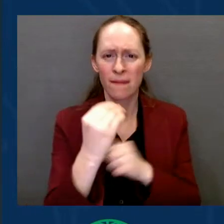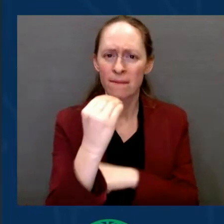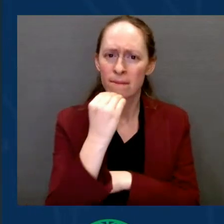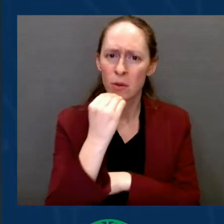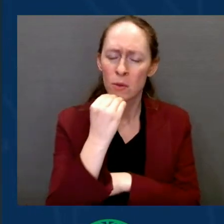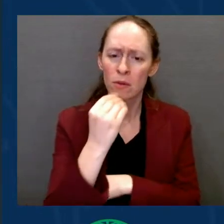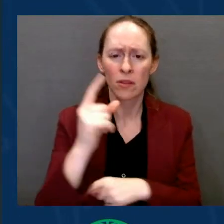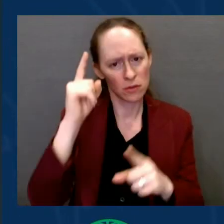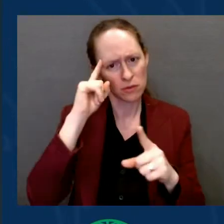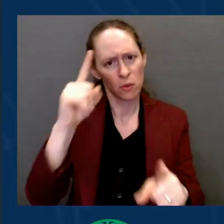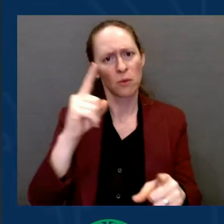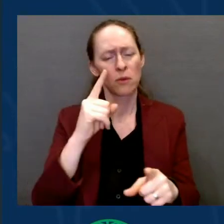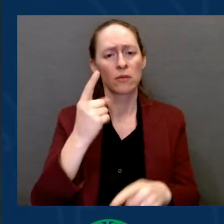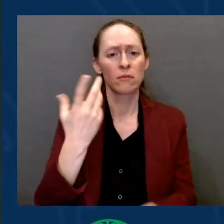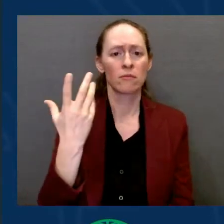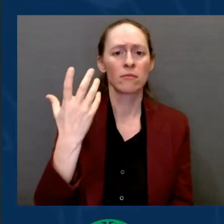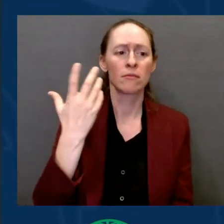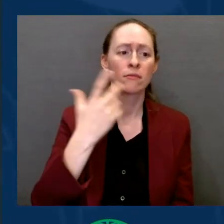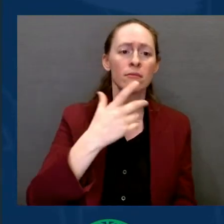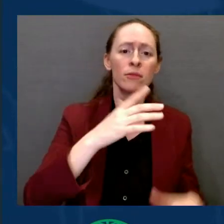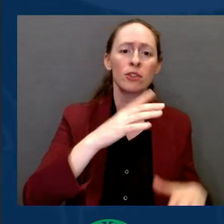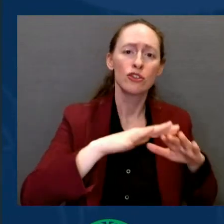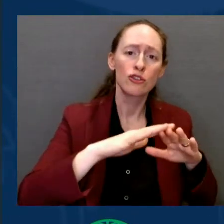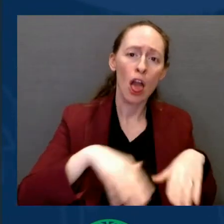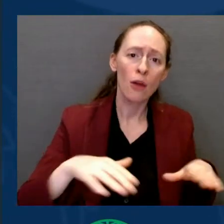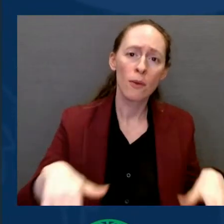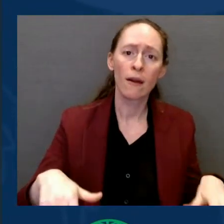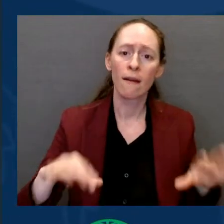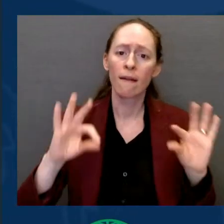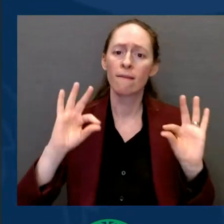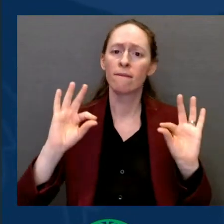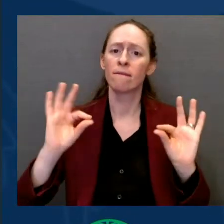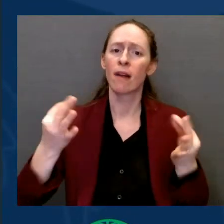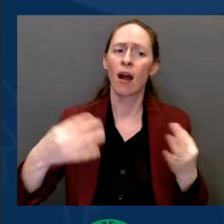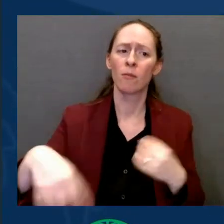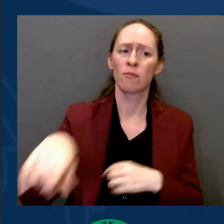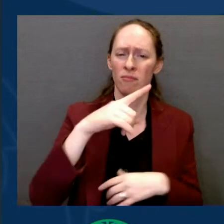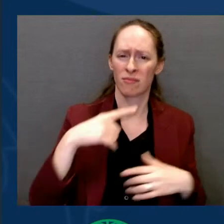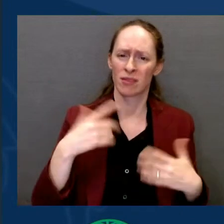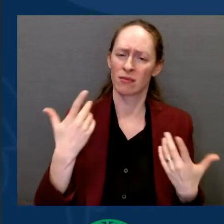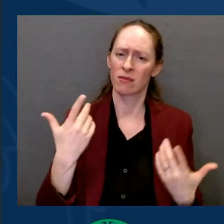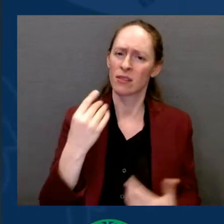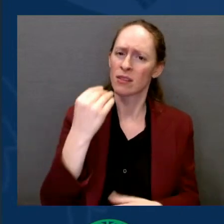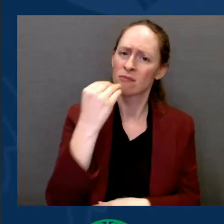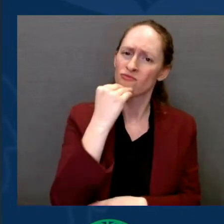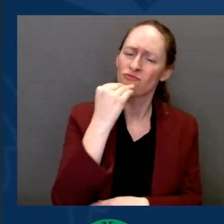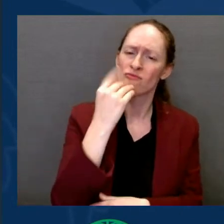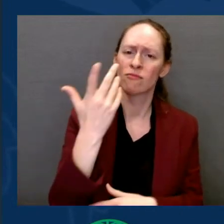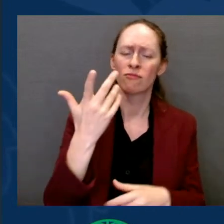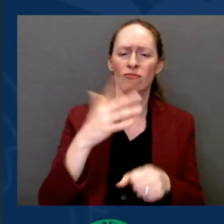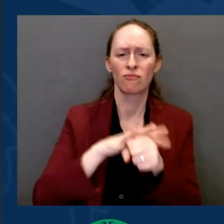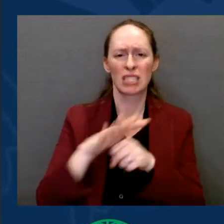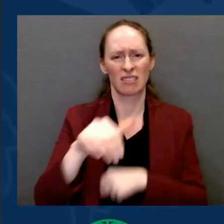And we're not stopping there. Food security is an essential to the foundation of a broader peace and prosperity, in my view.